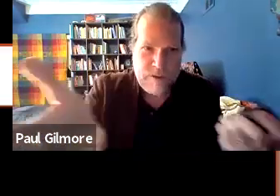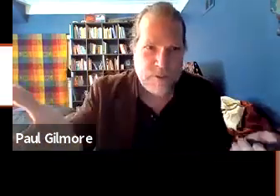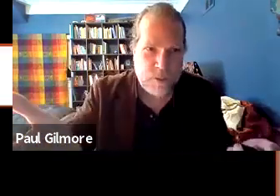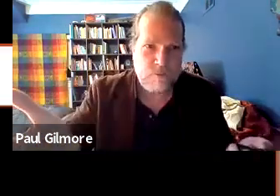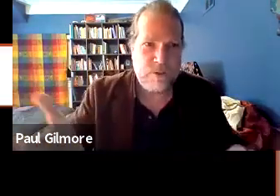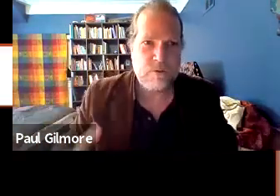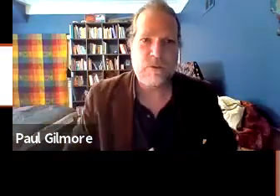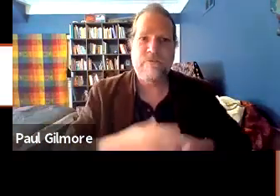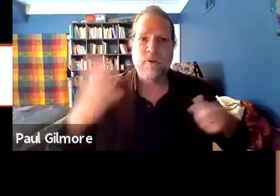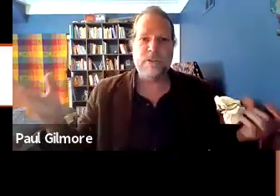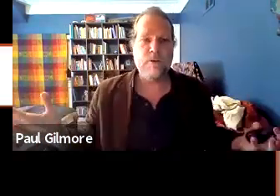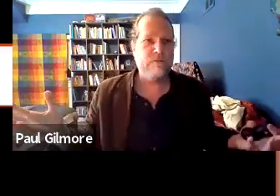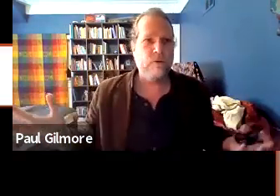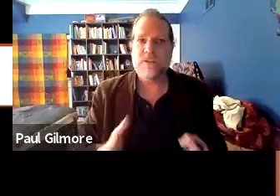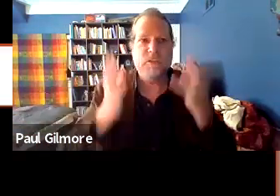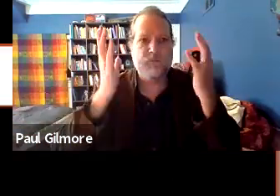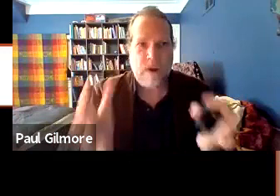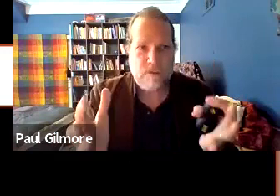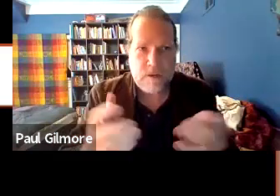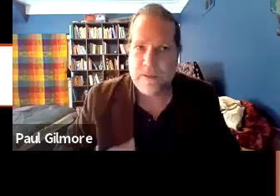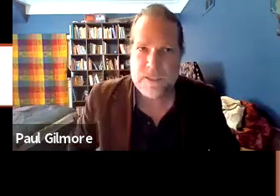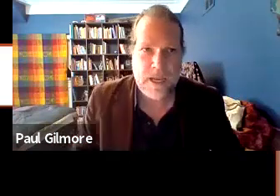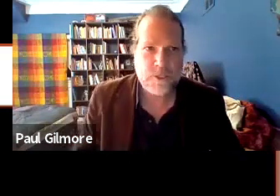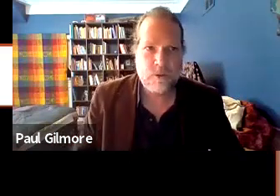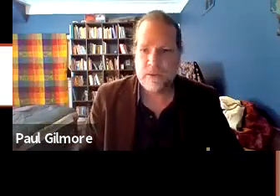we've got two views. The first view, of course, is right there on the Statue of